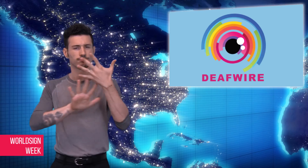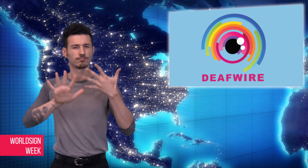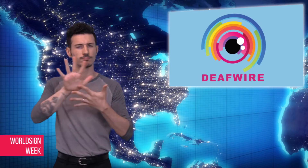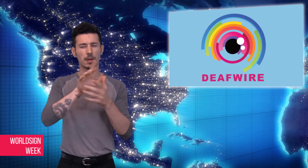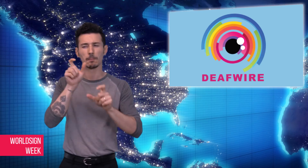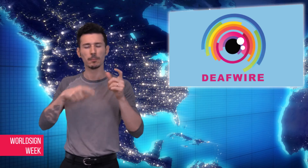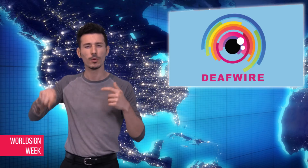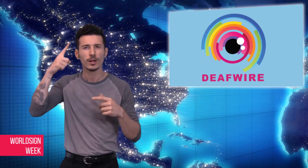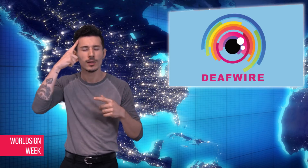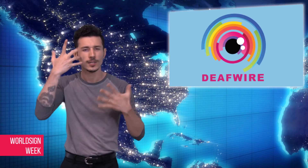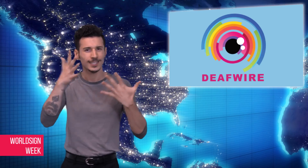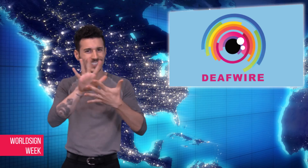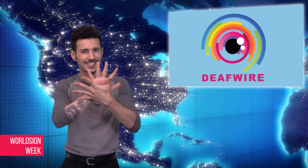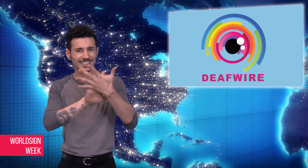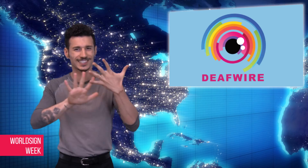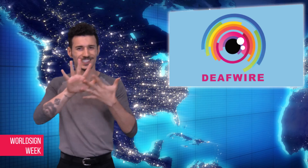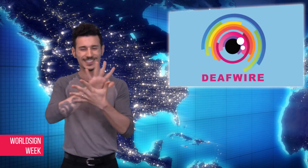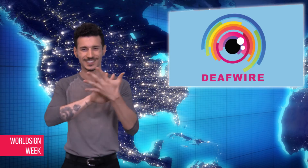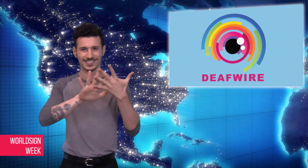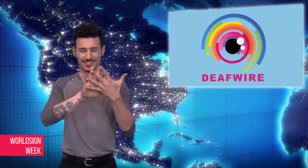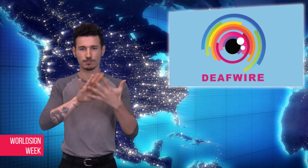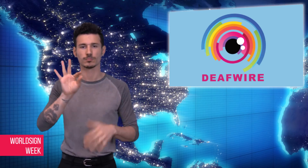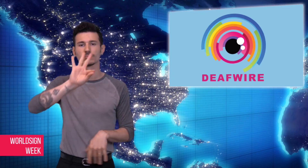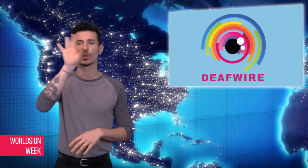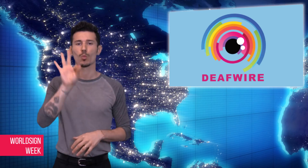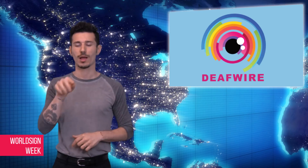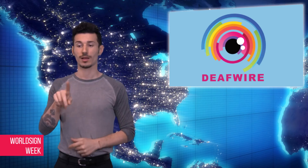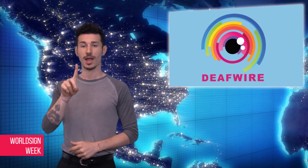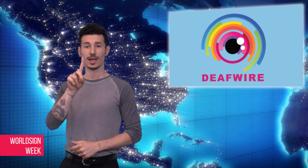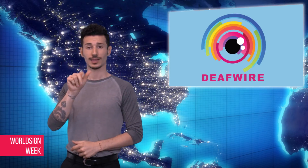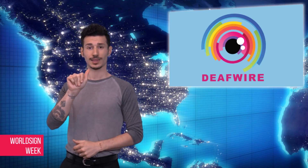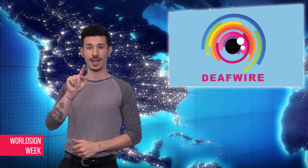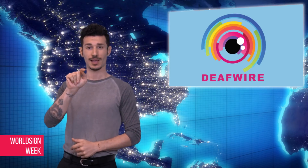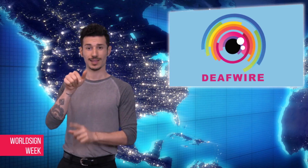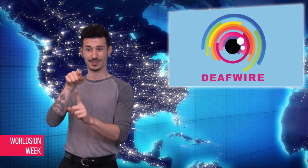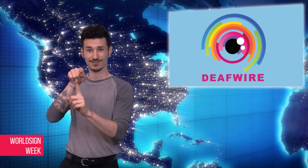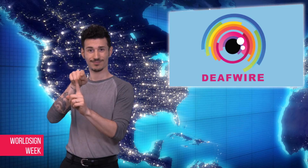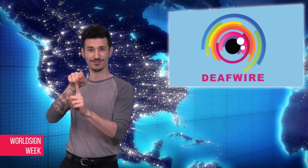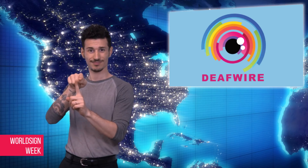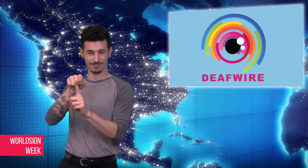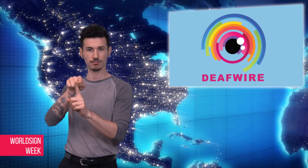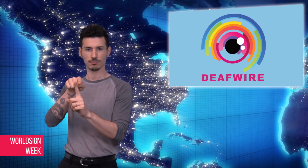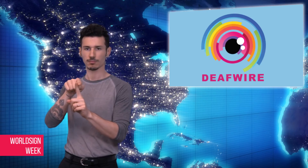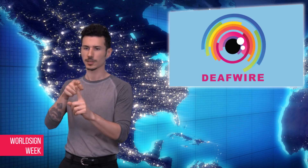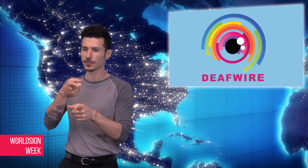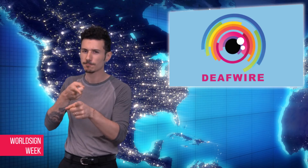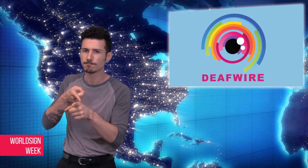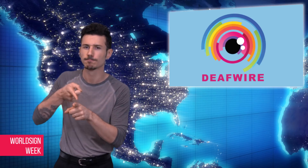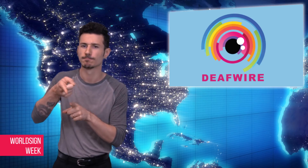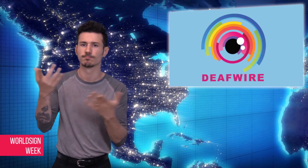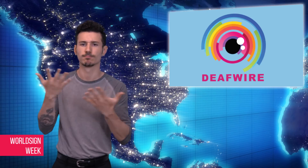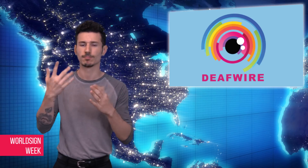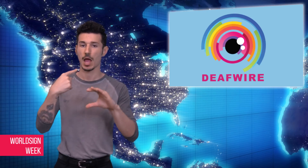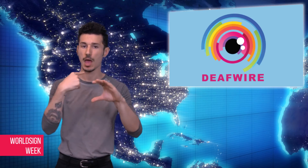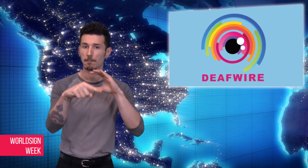emails and Internet access. Deaf people also find sending text